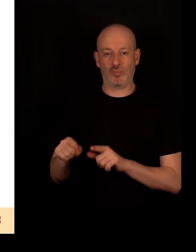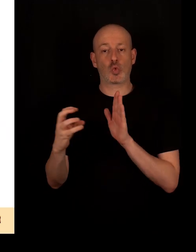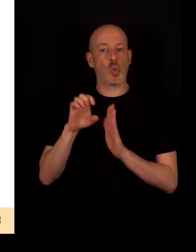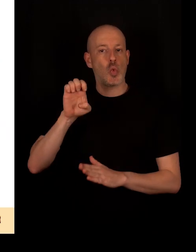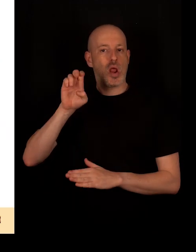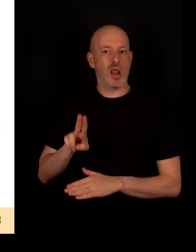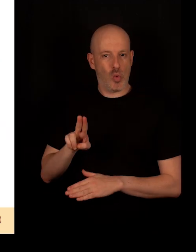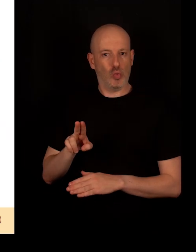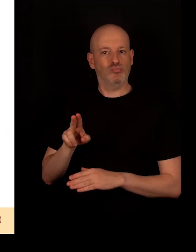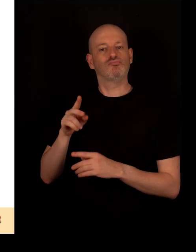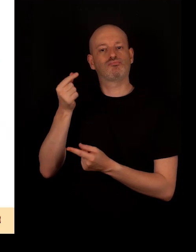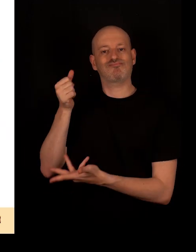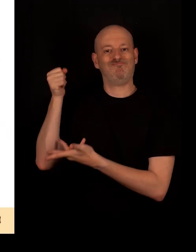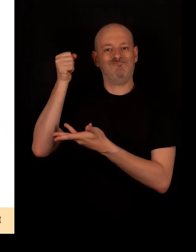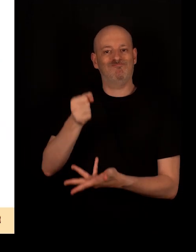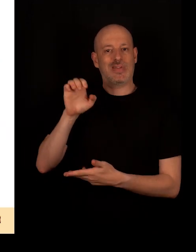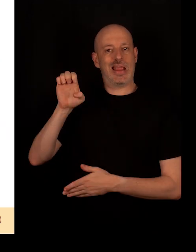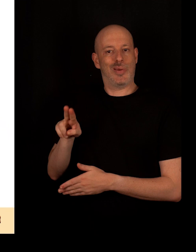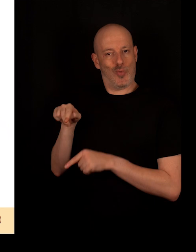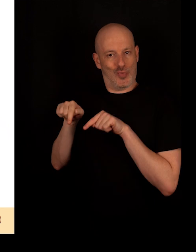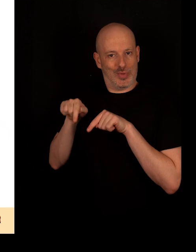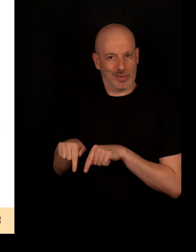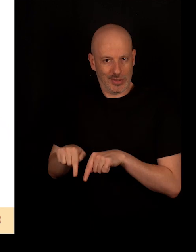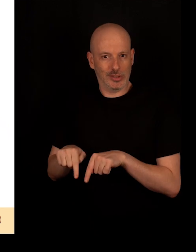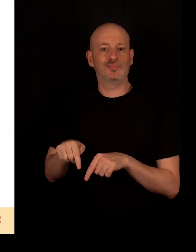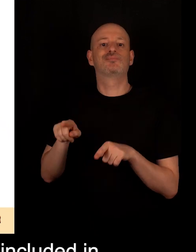The logo of the European Union, stating funded by the European Union